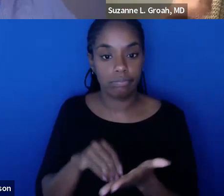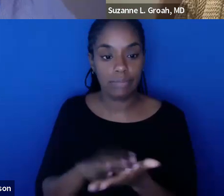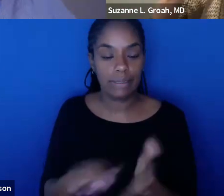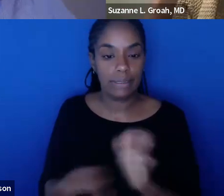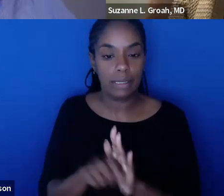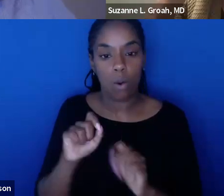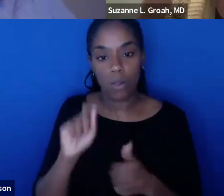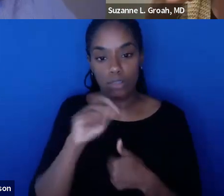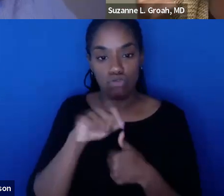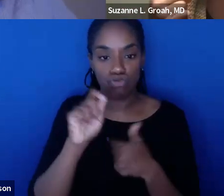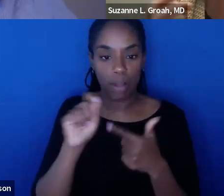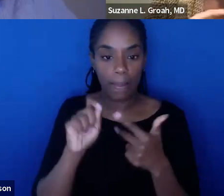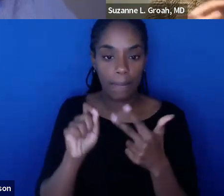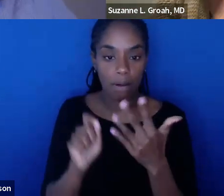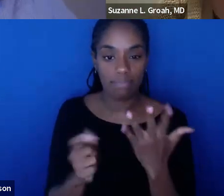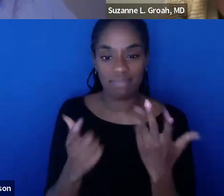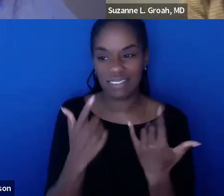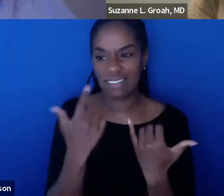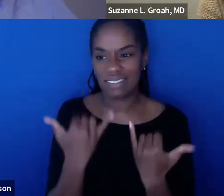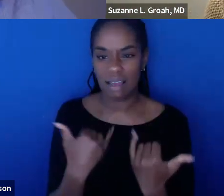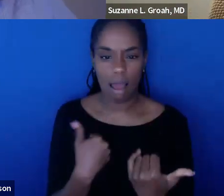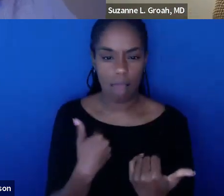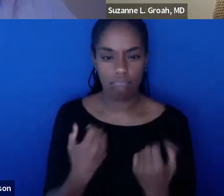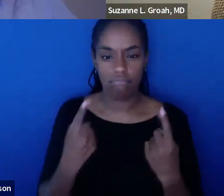because now I kind of get it better, and I don't worry about some things.